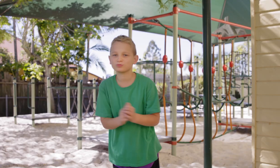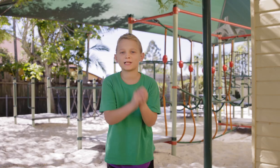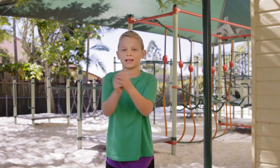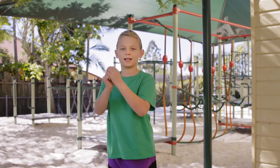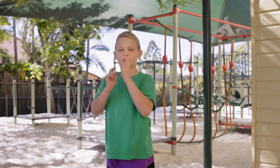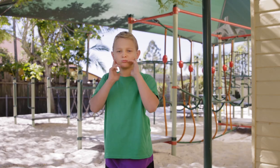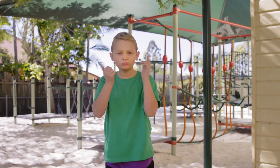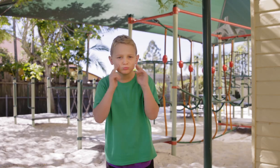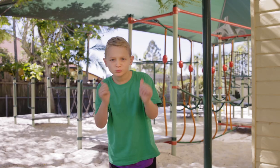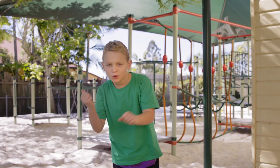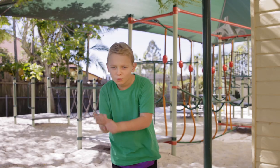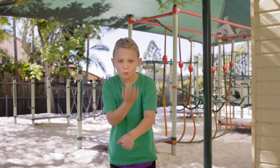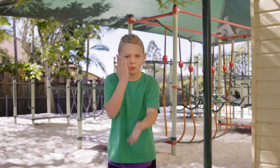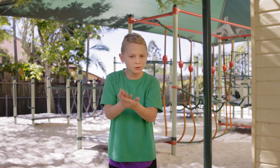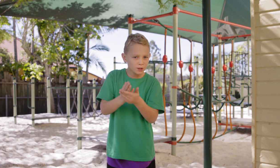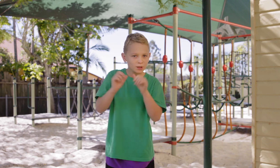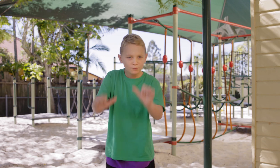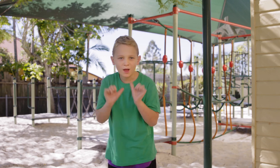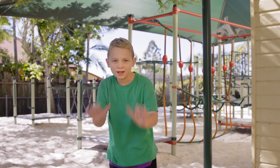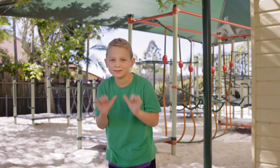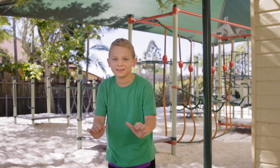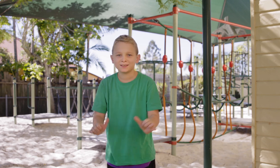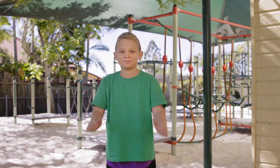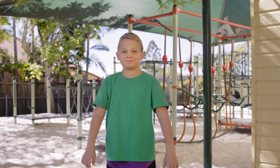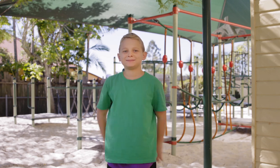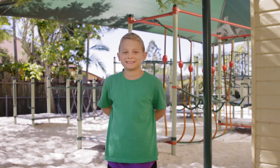My friends and I all look after each other to make sure we're OK.